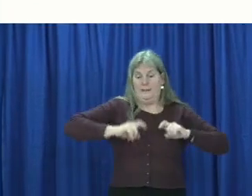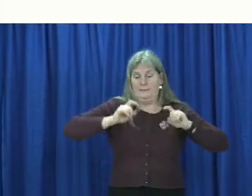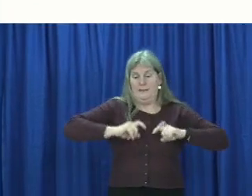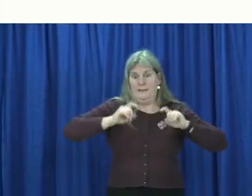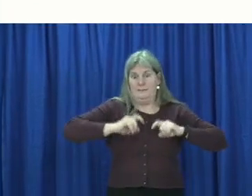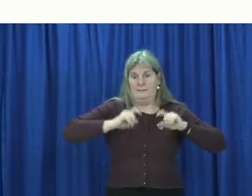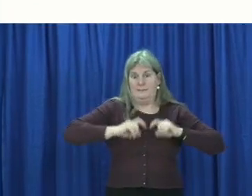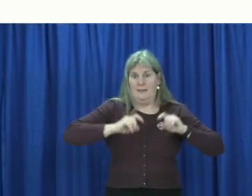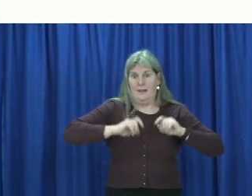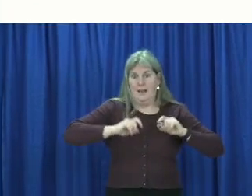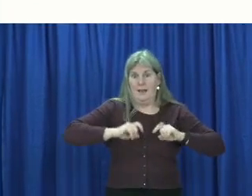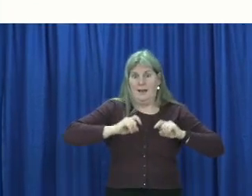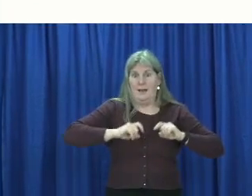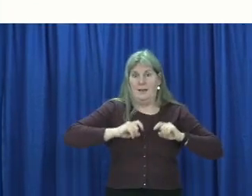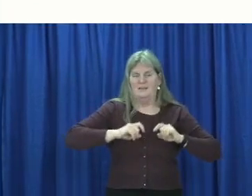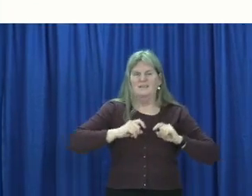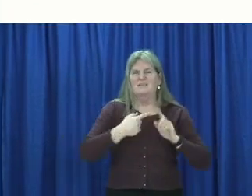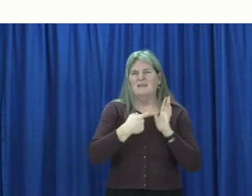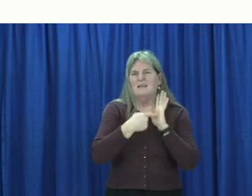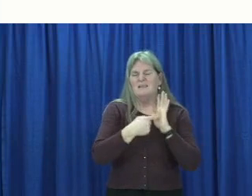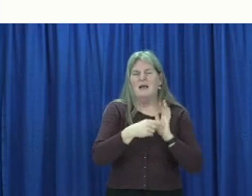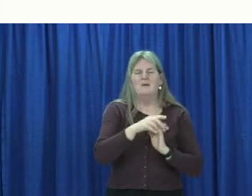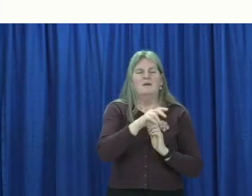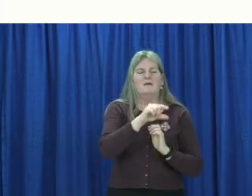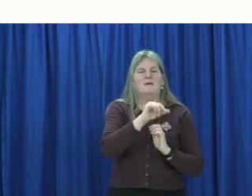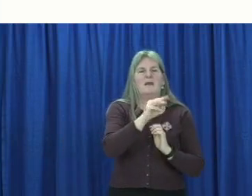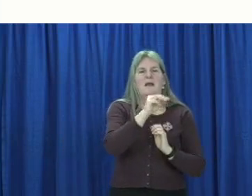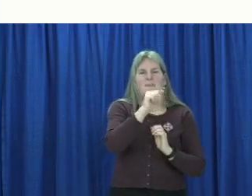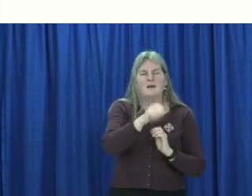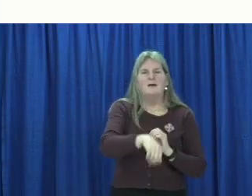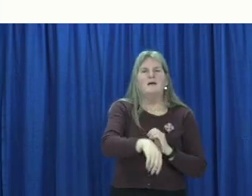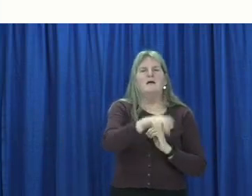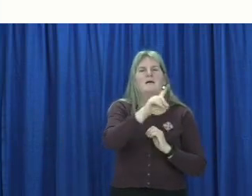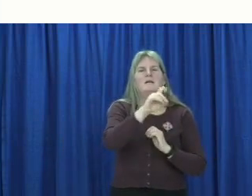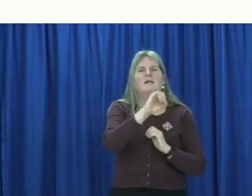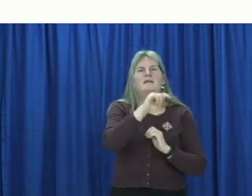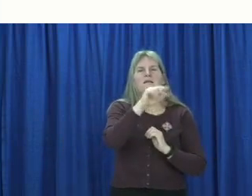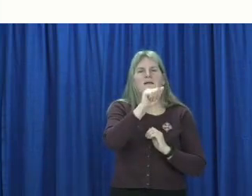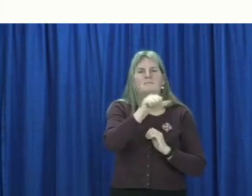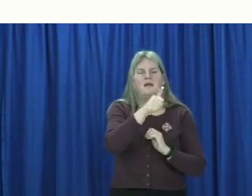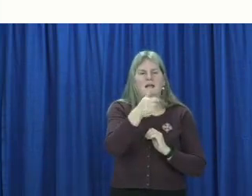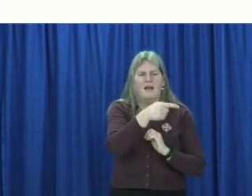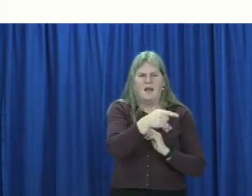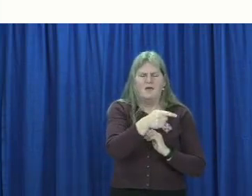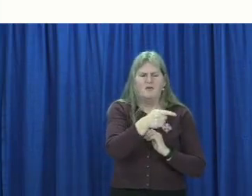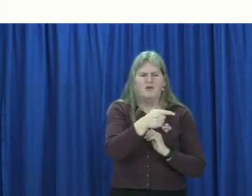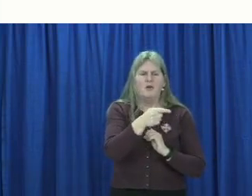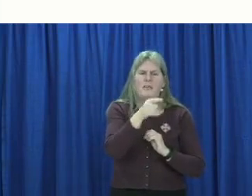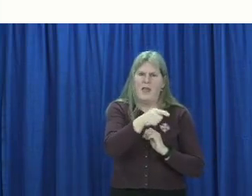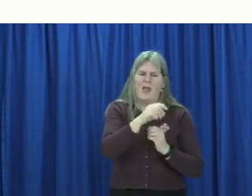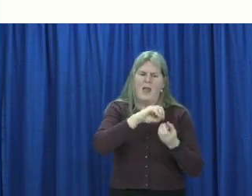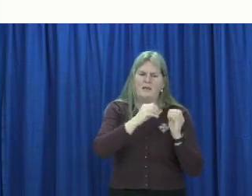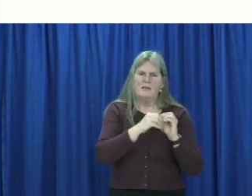when we were dealing with Delta and Alpha and Gamma, and other variants, the case counts really were